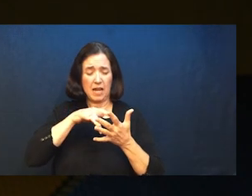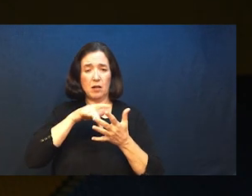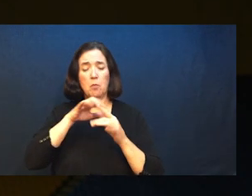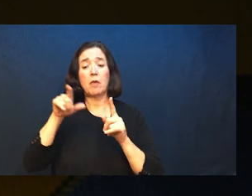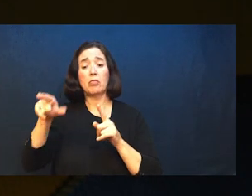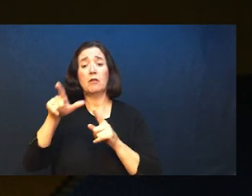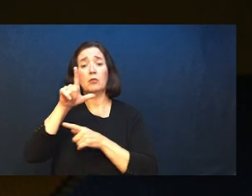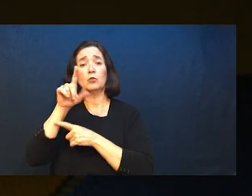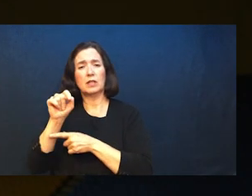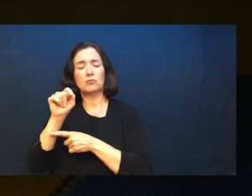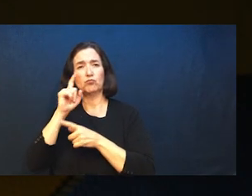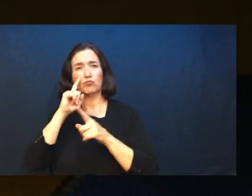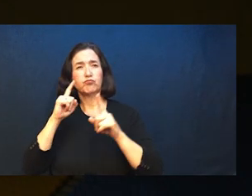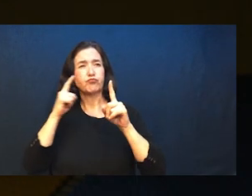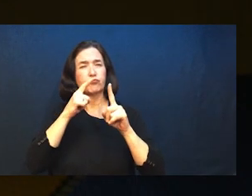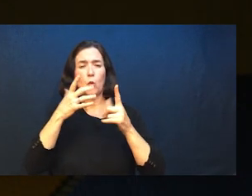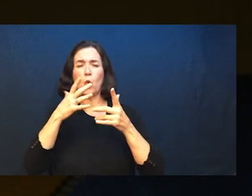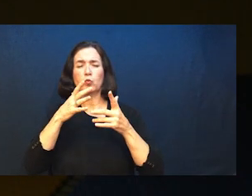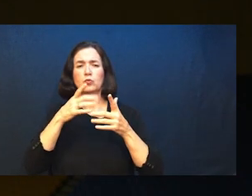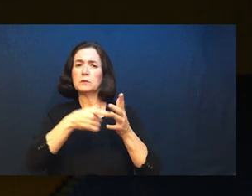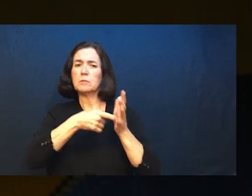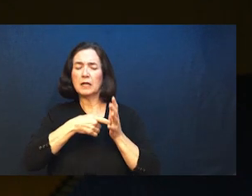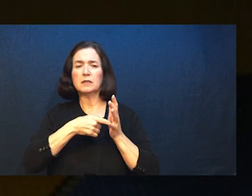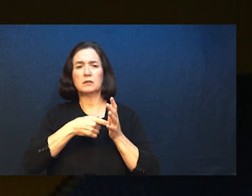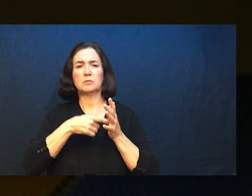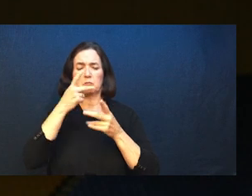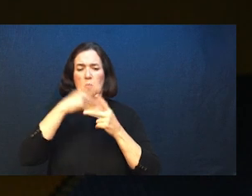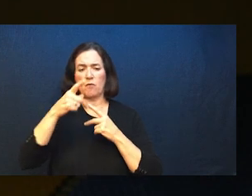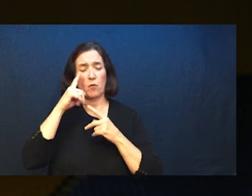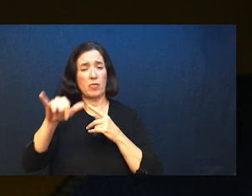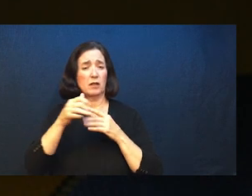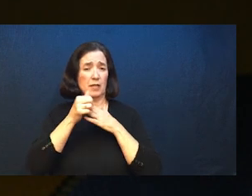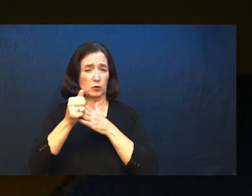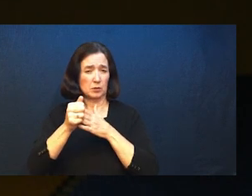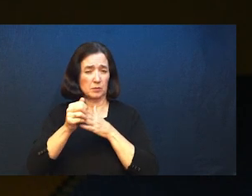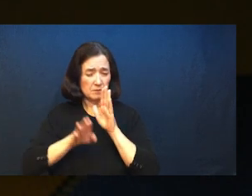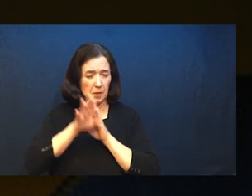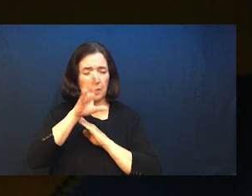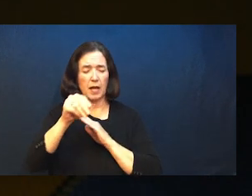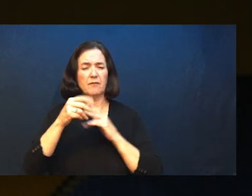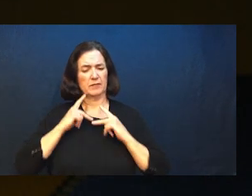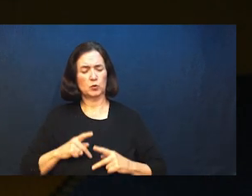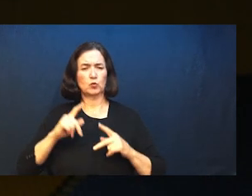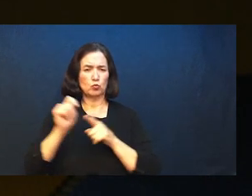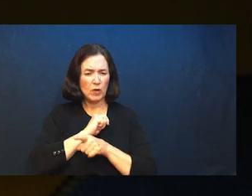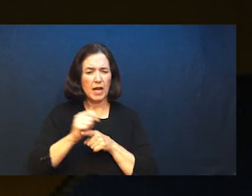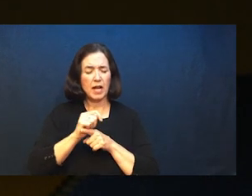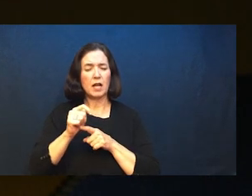Beyond the academic programs of study, these lieutenants have pursued a very demanding program of leadership development